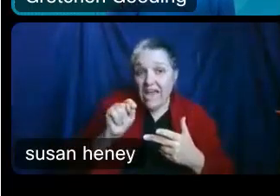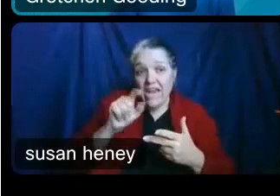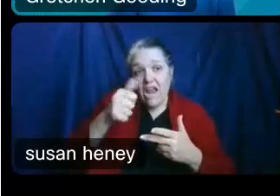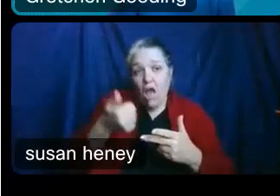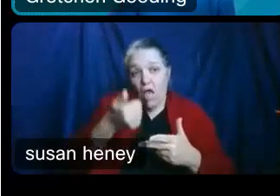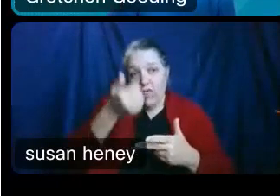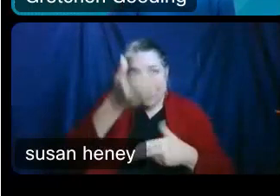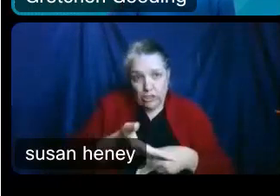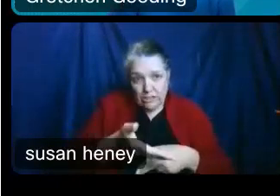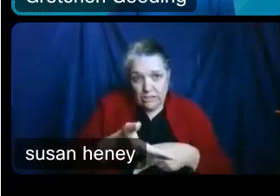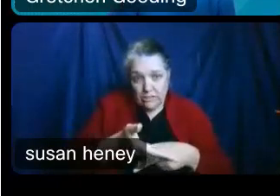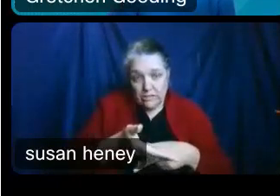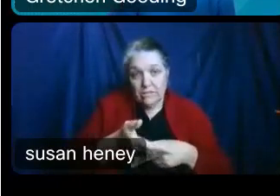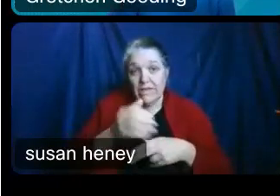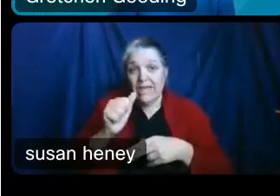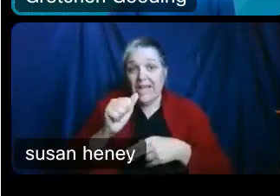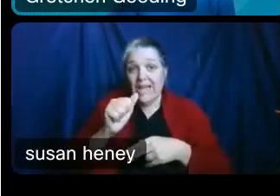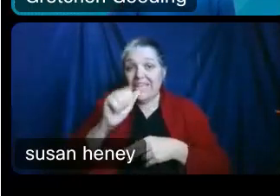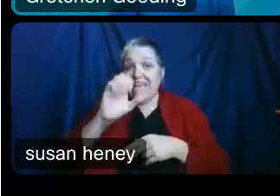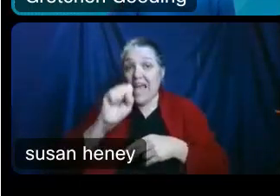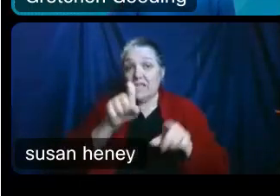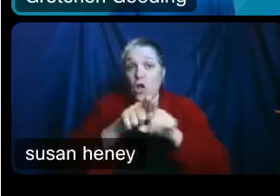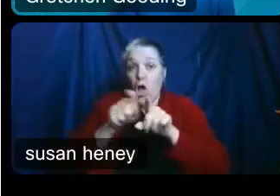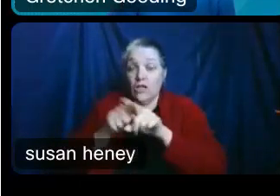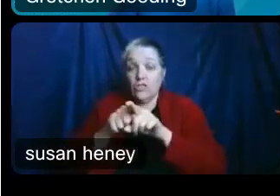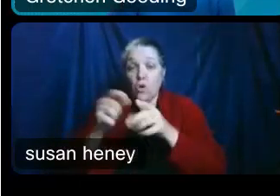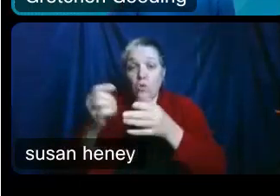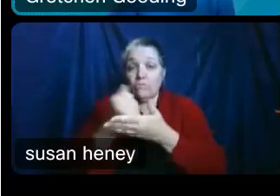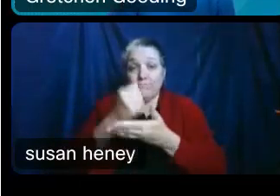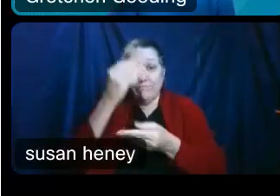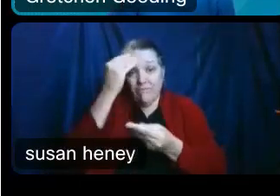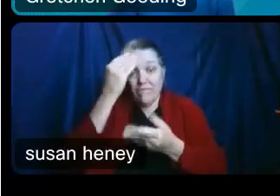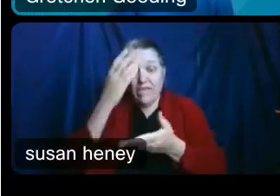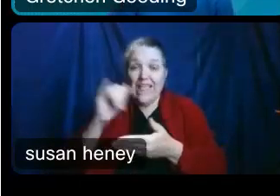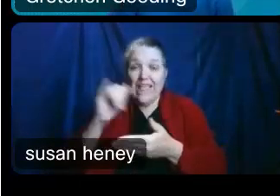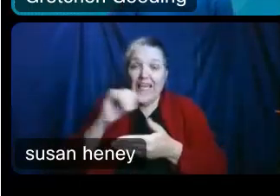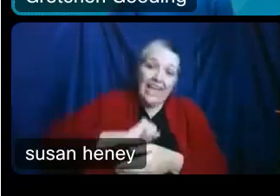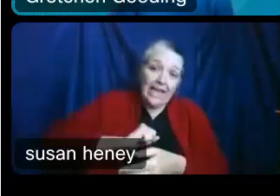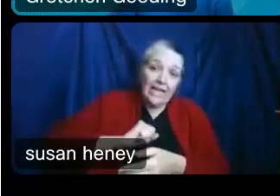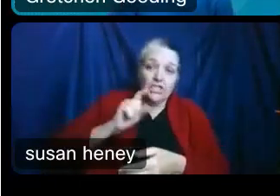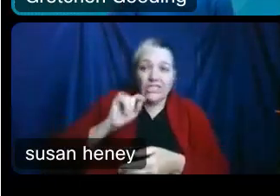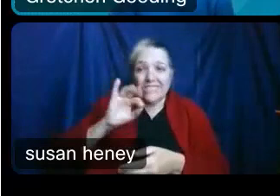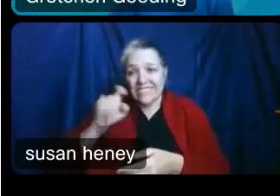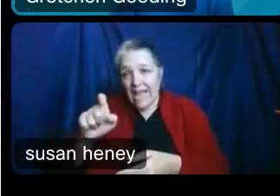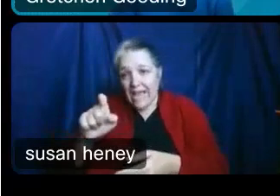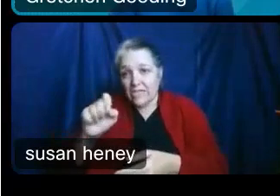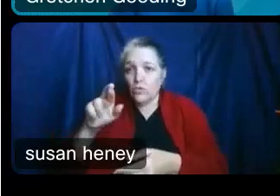collects basic demographic characteristics, such as age, sex, race, and Hispanic origin.